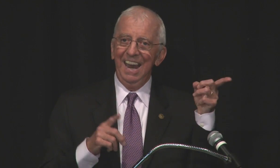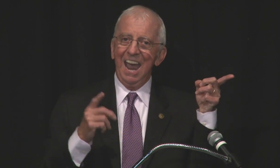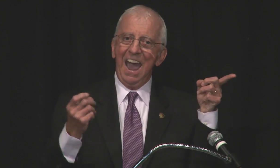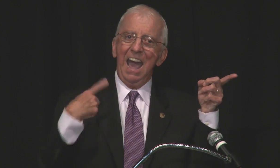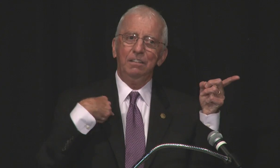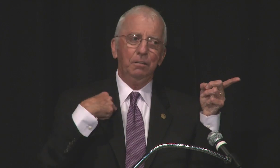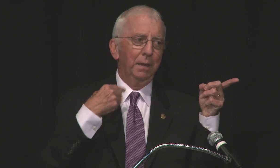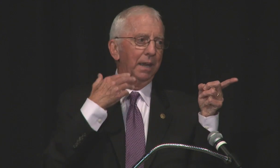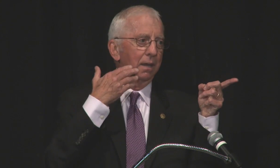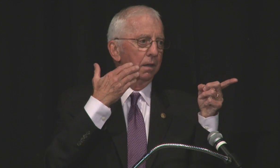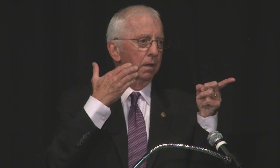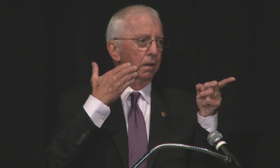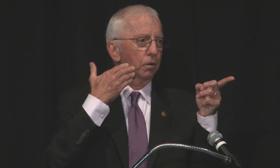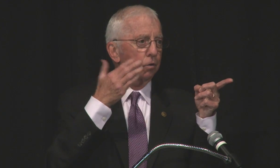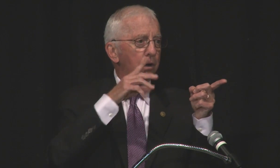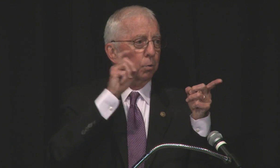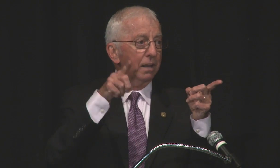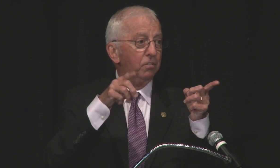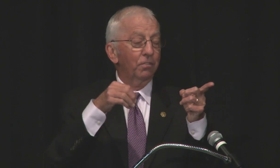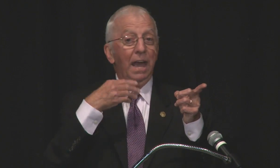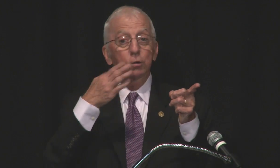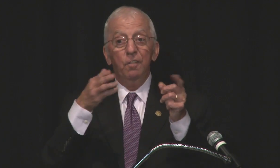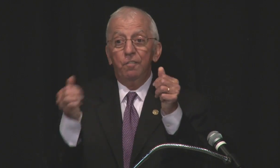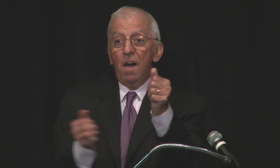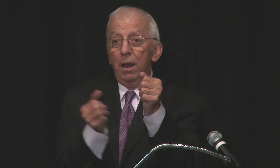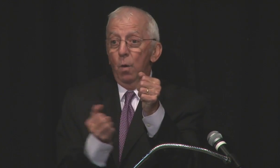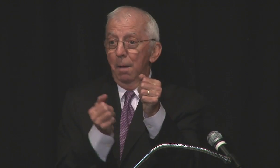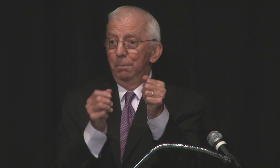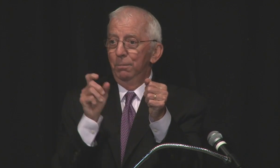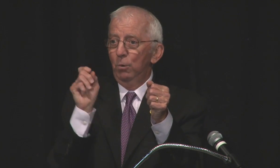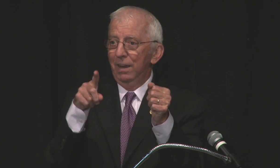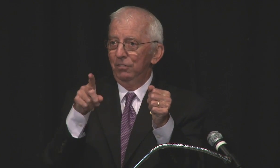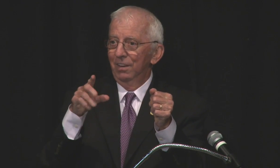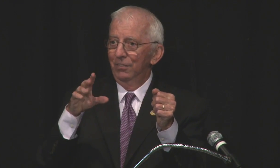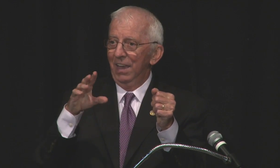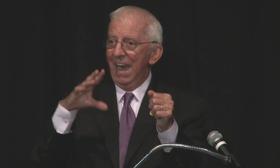He asked me good questions and good follow-up questions.